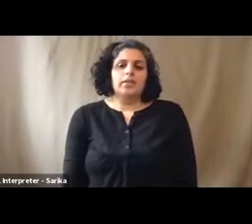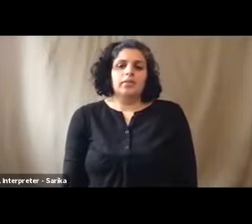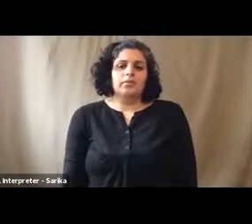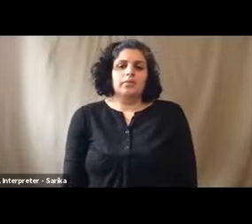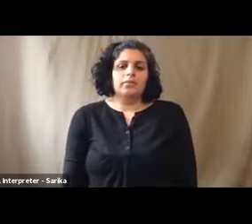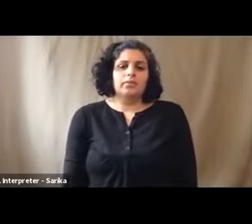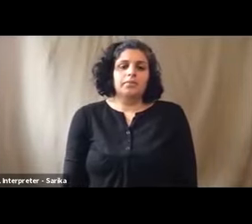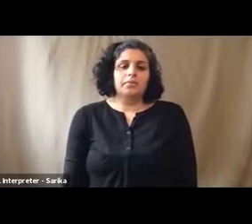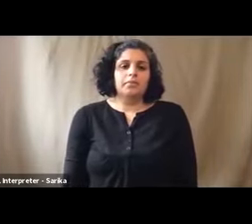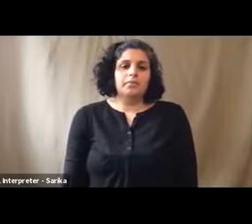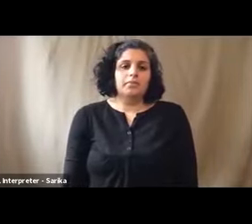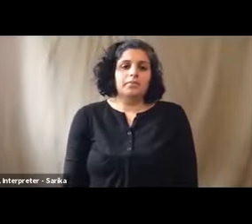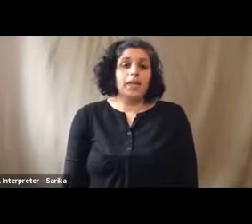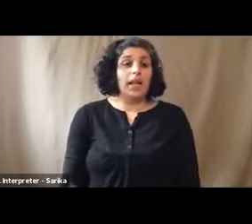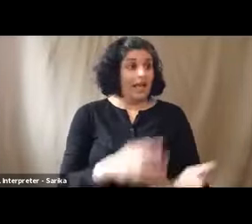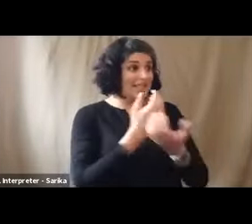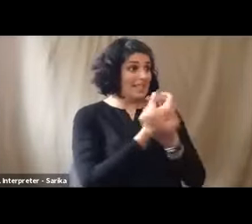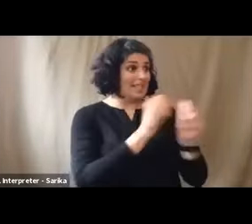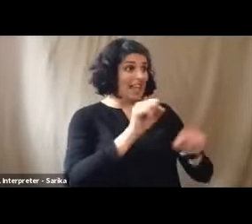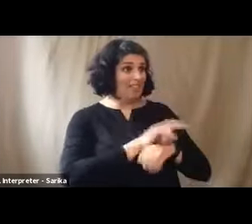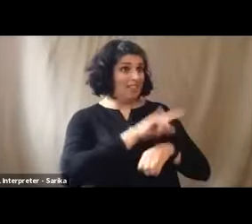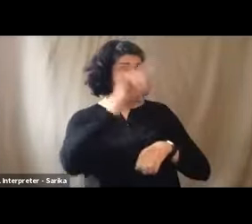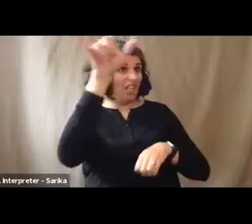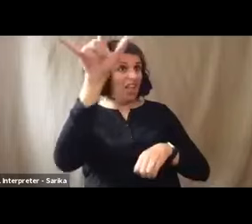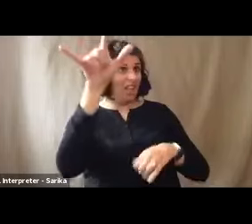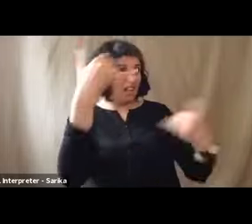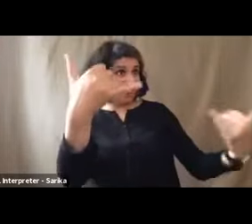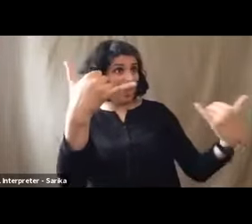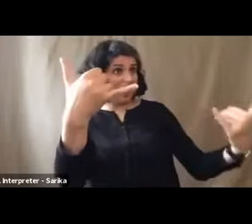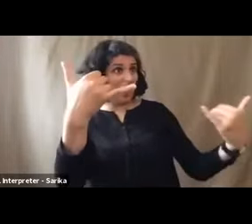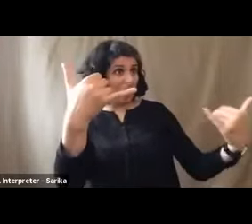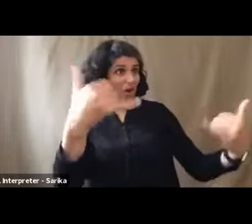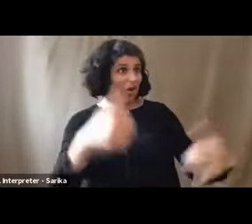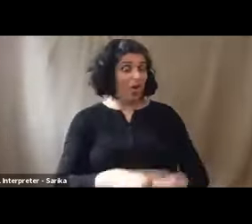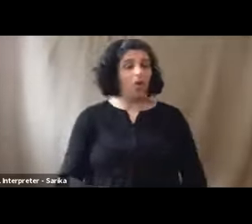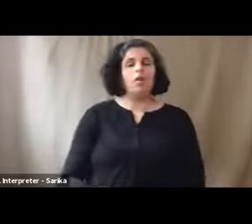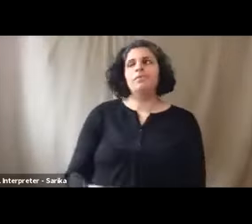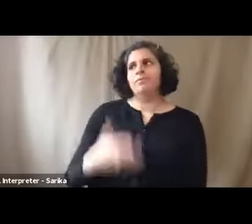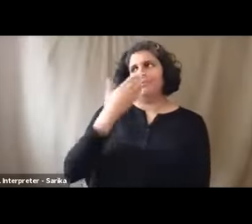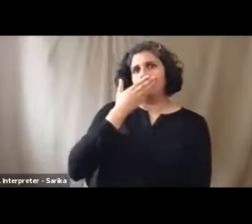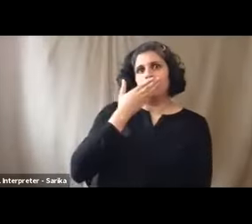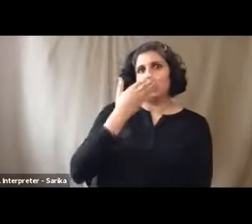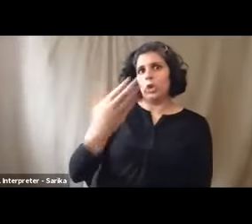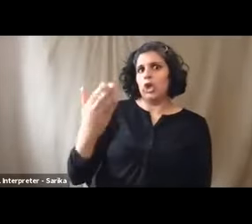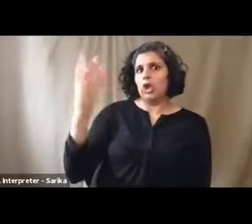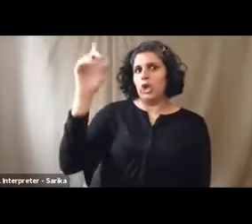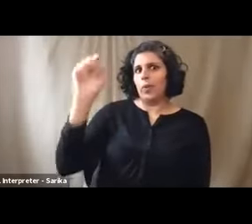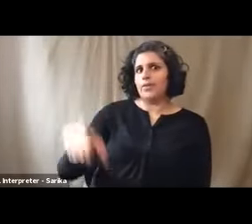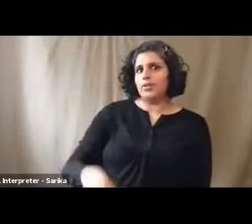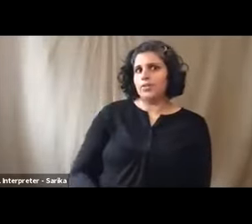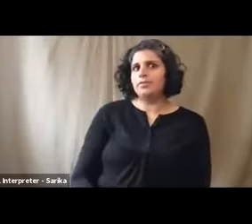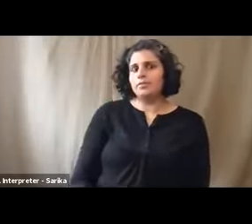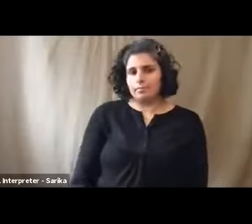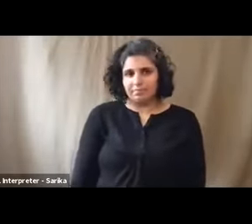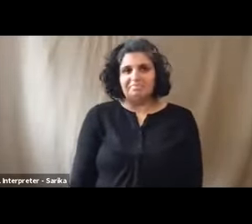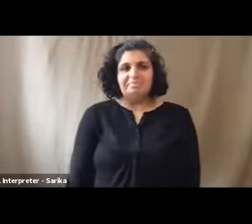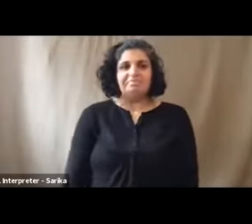How safe is it to fly on a plane right now? Ooh, good question.